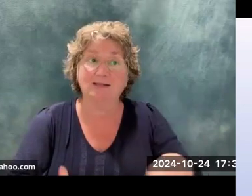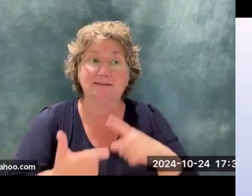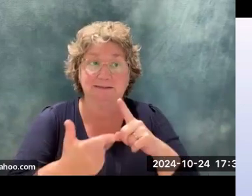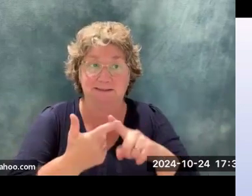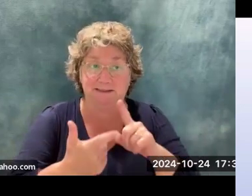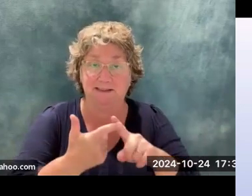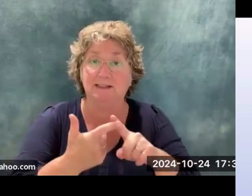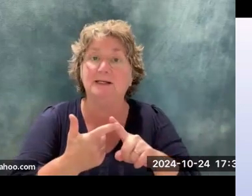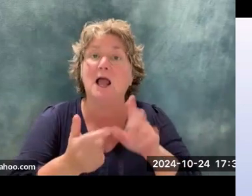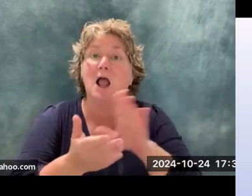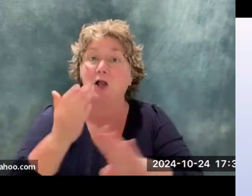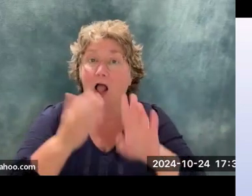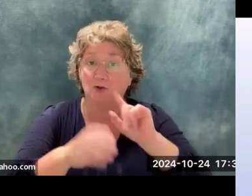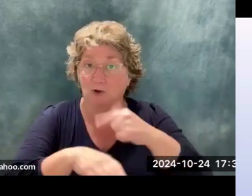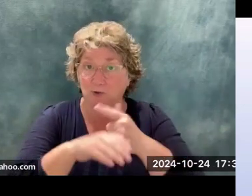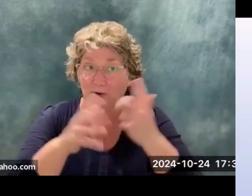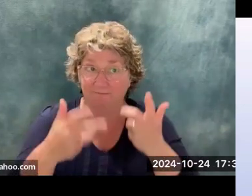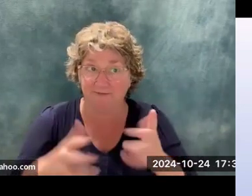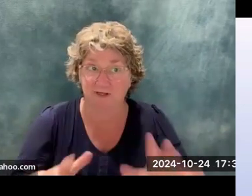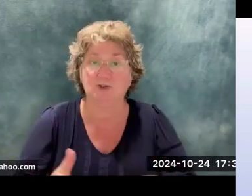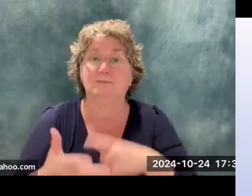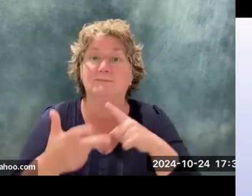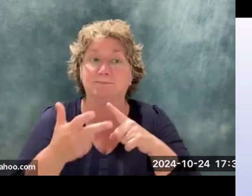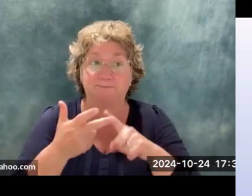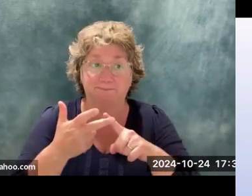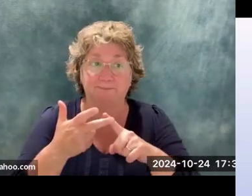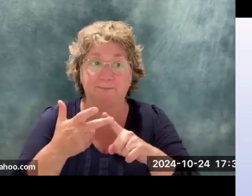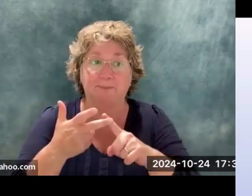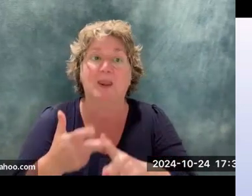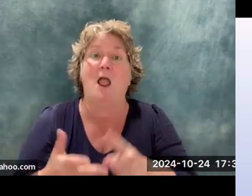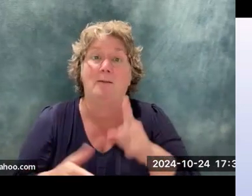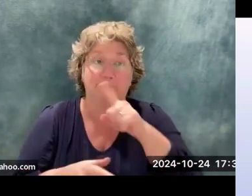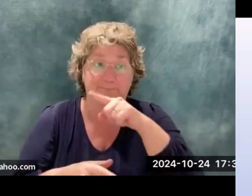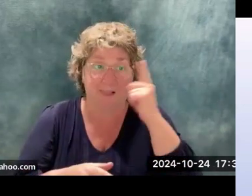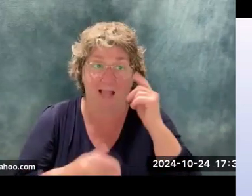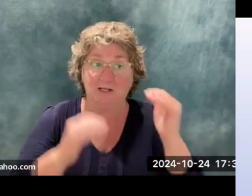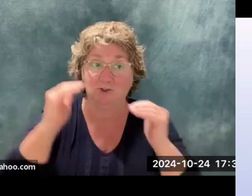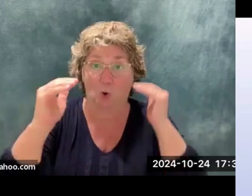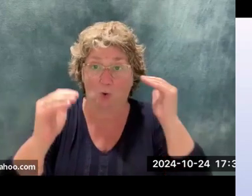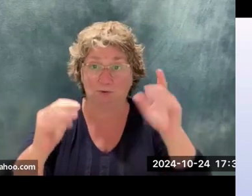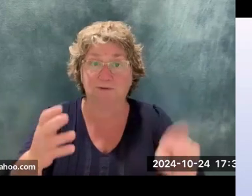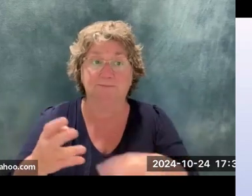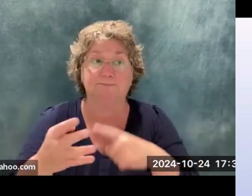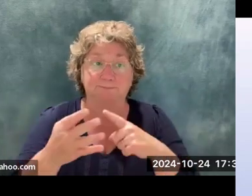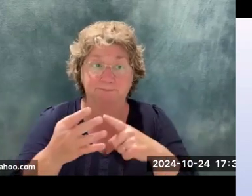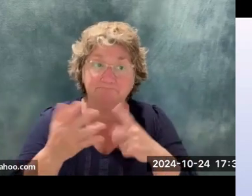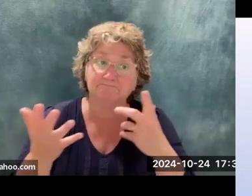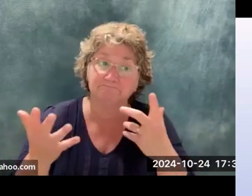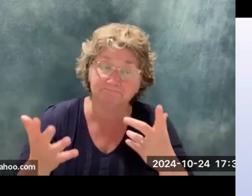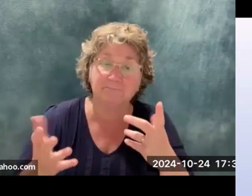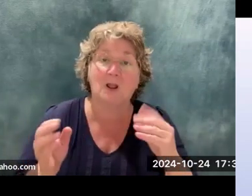and they're more likely to get the vaccine. More likely to be hostile to vaccine are uninsured persons who are younger,